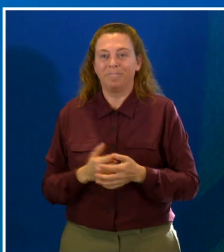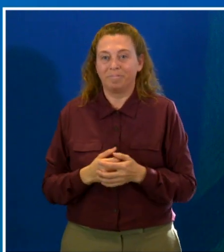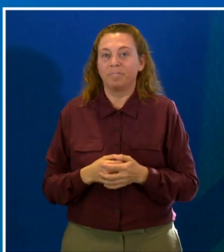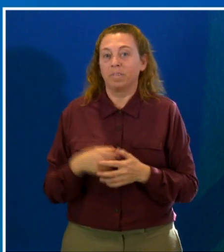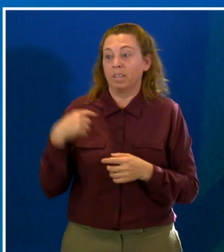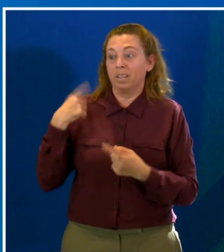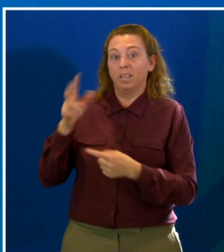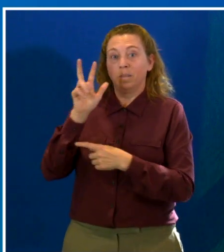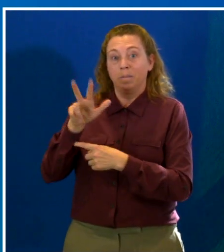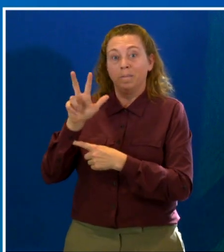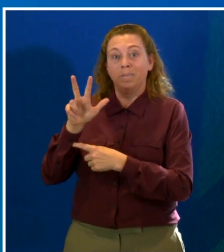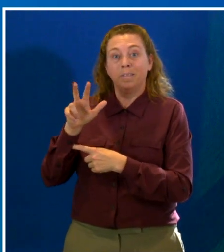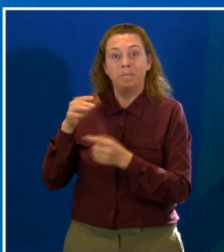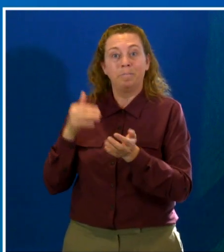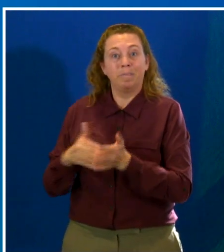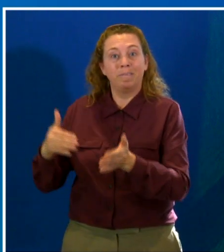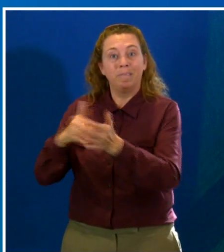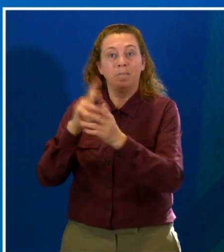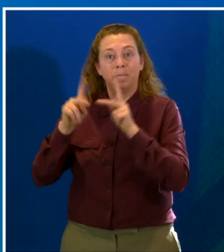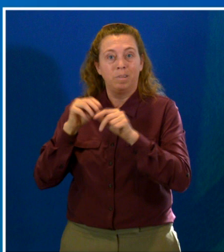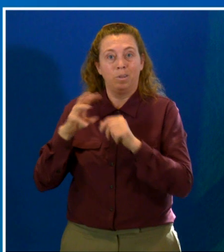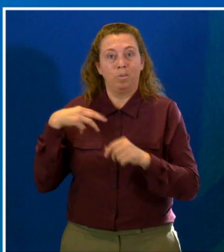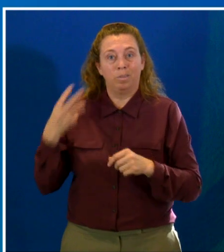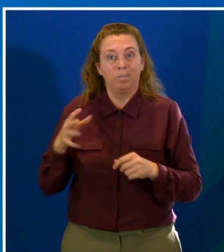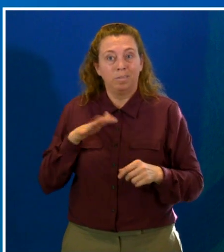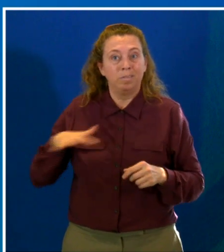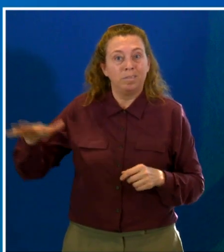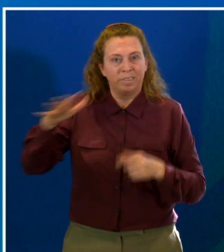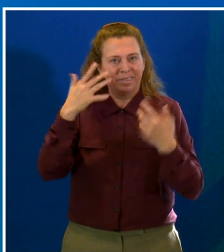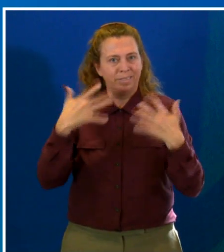And yesterday, Governor Inslee announced that starting April